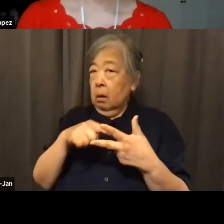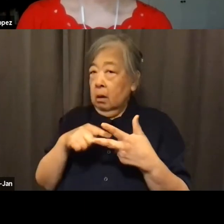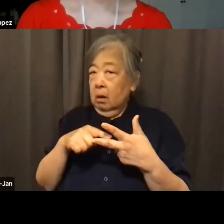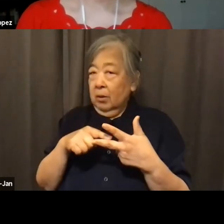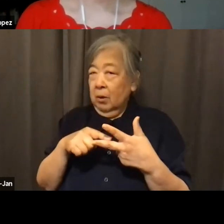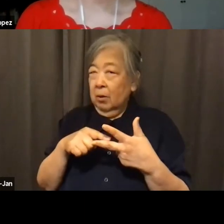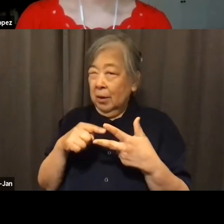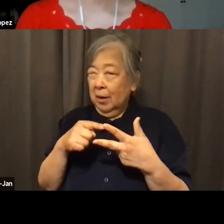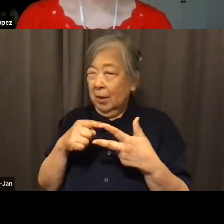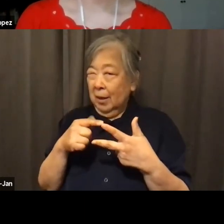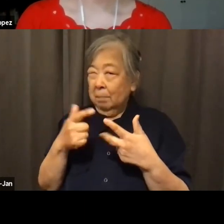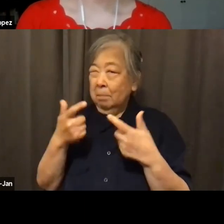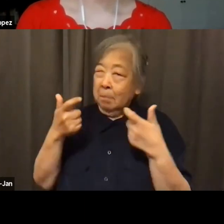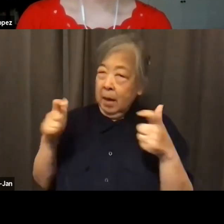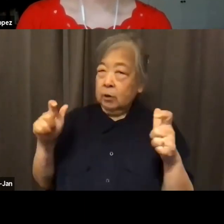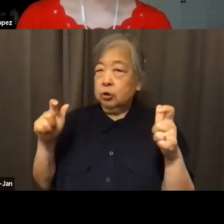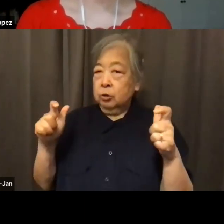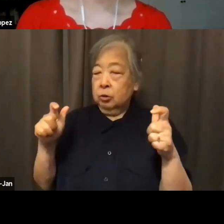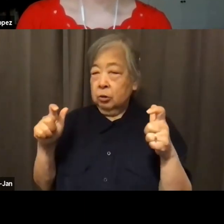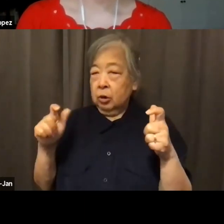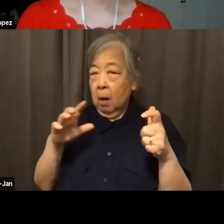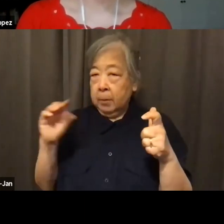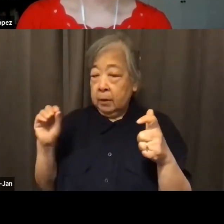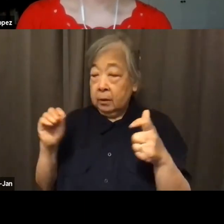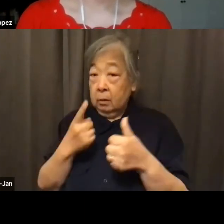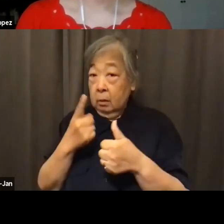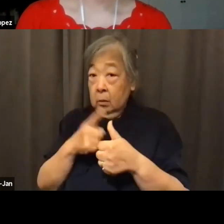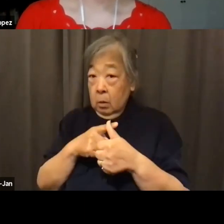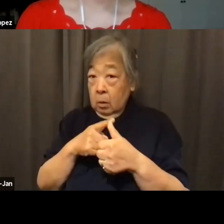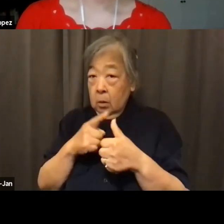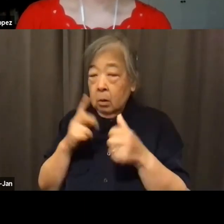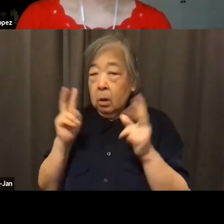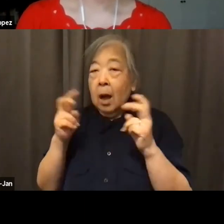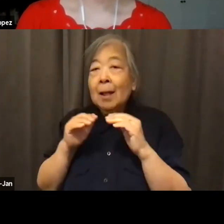this field. One of them is called Level Access.